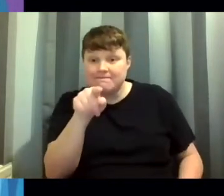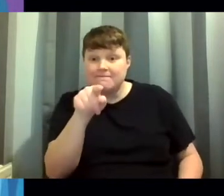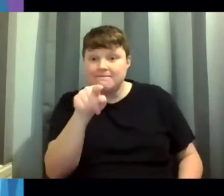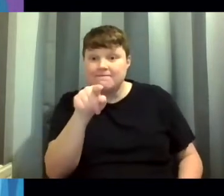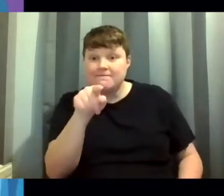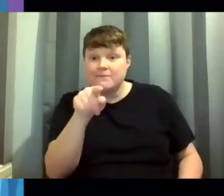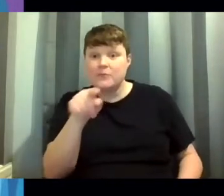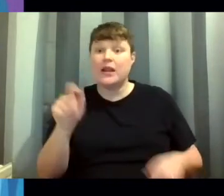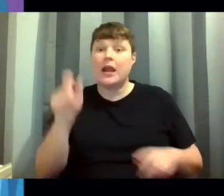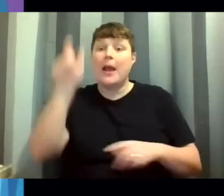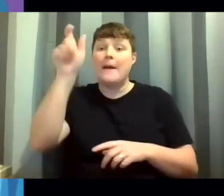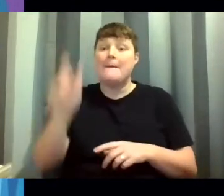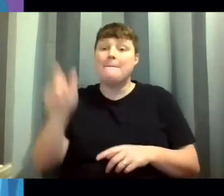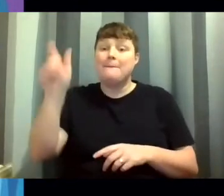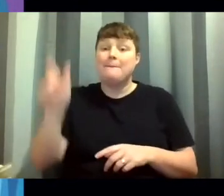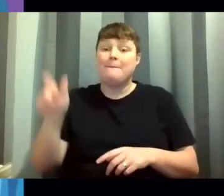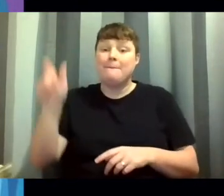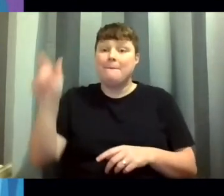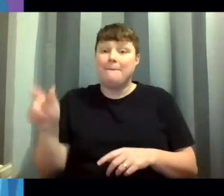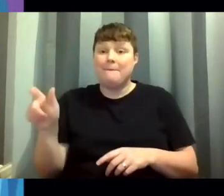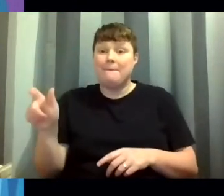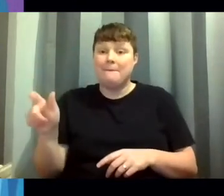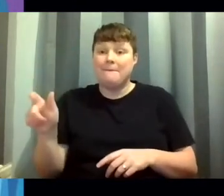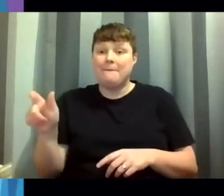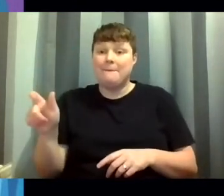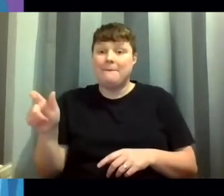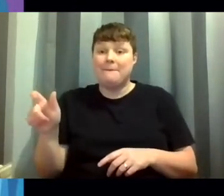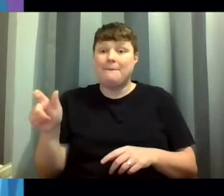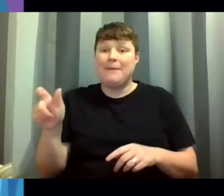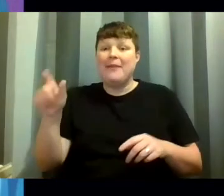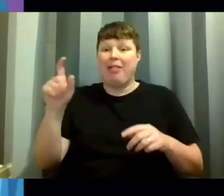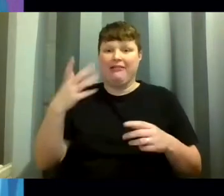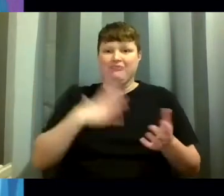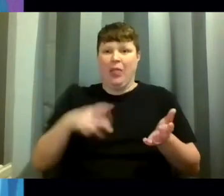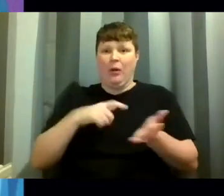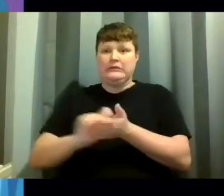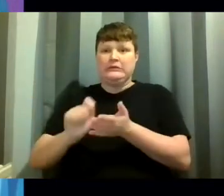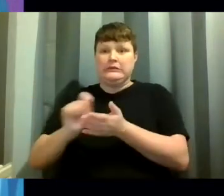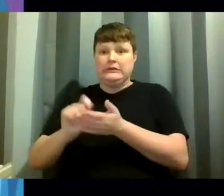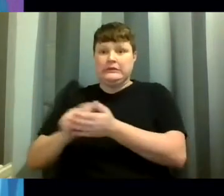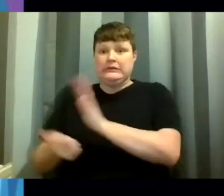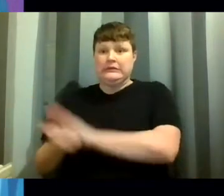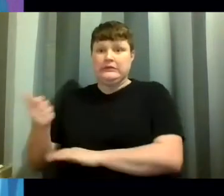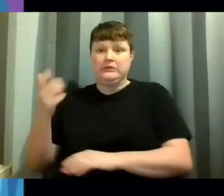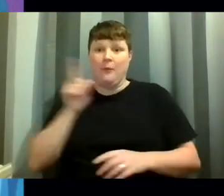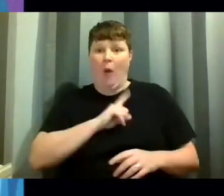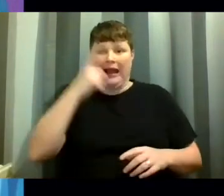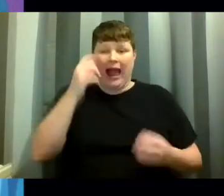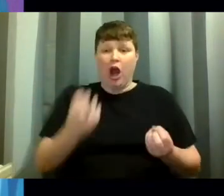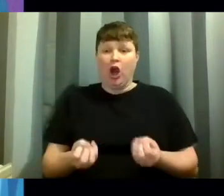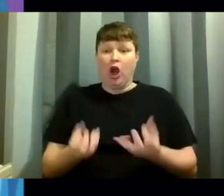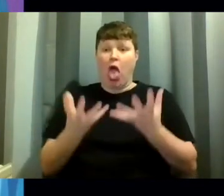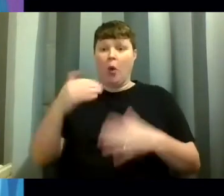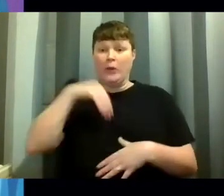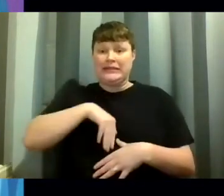were very keen to sign up as they were told they were going to glow inside! We then can remove that tumour and hopefully